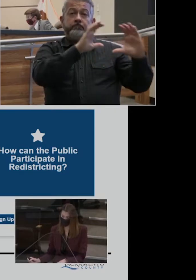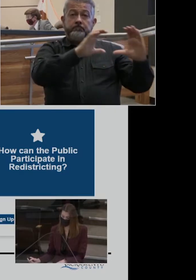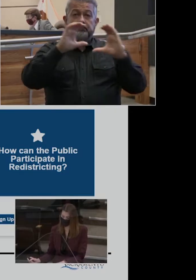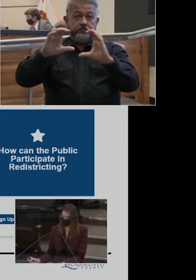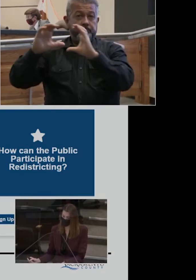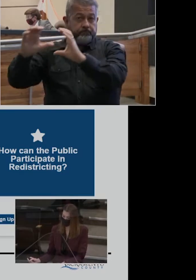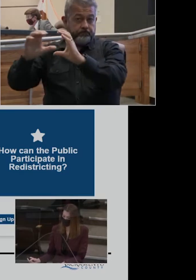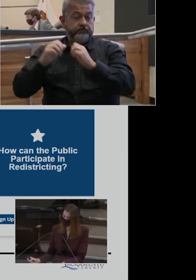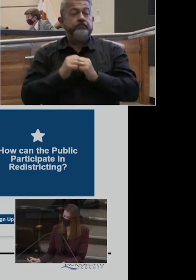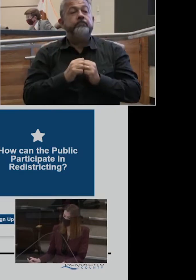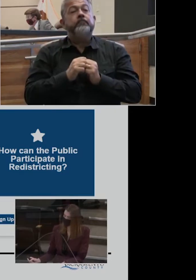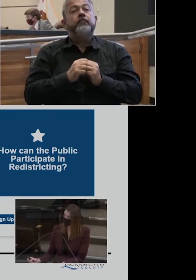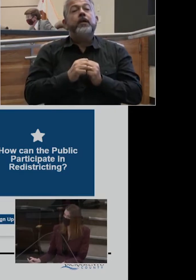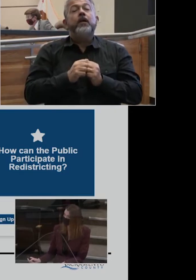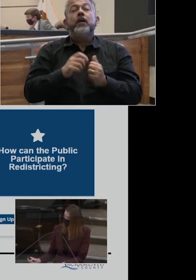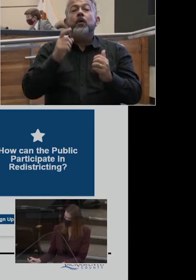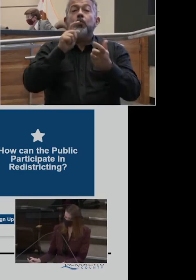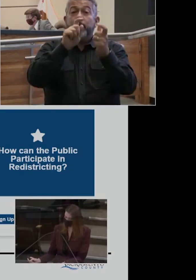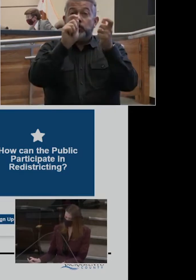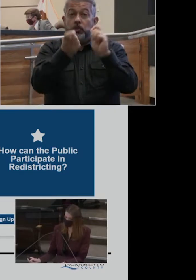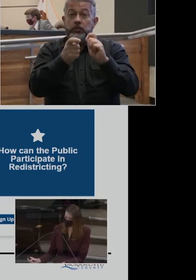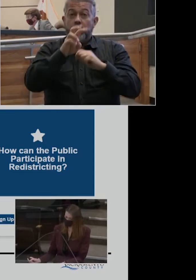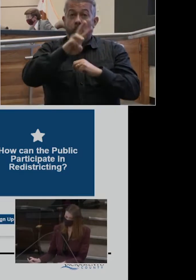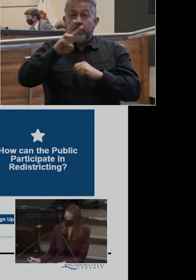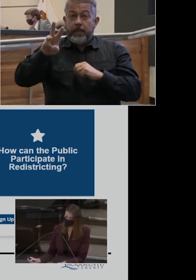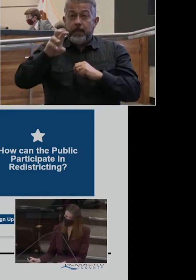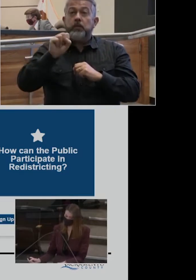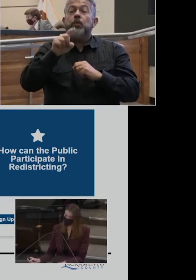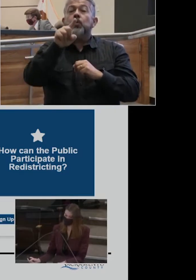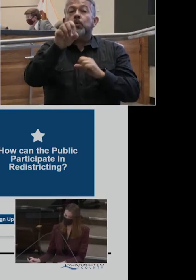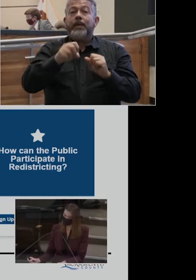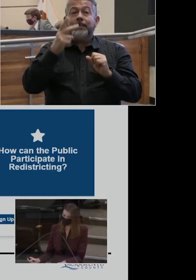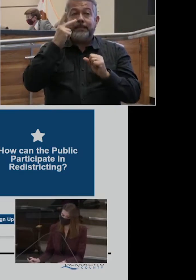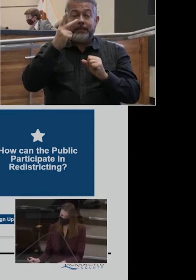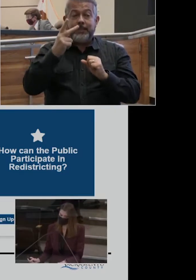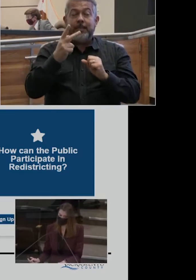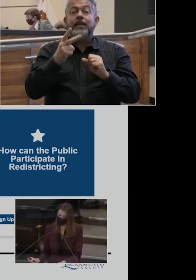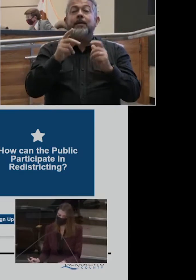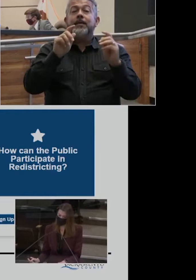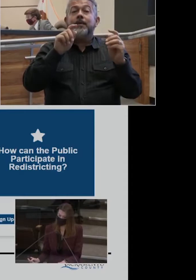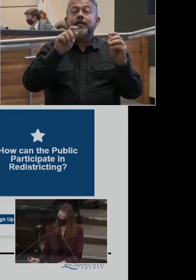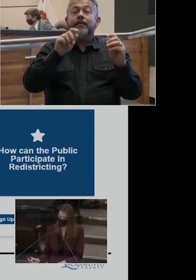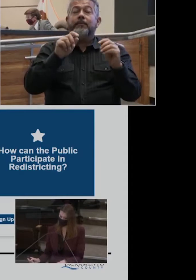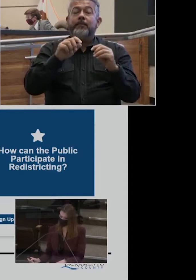BE THESE BUTTONS AND NOT TO NAVIGATION PAME AT THE OPEN OF NAVIGATION PAME AT THE OPEN OF THE WEBSITE. THE WEBSITE. WE ADJUSTED SO NAVIGATION PANE